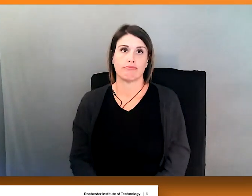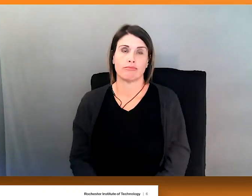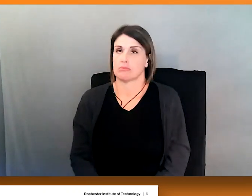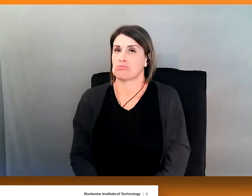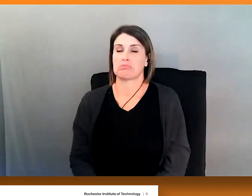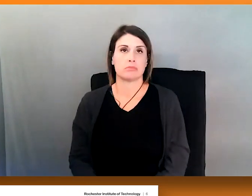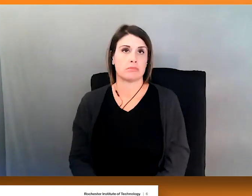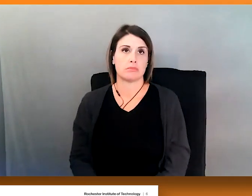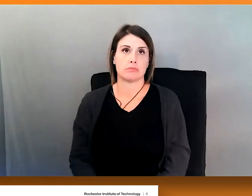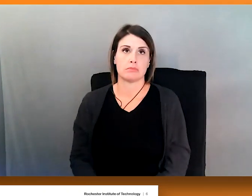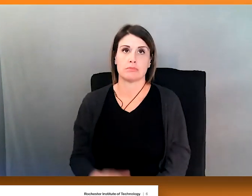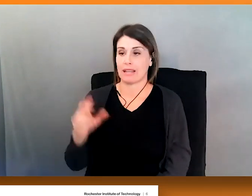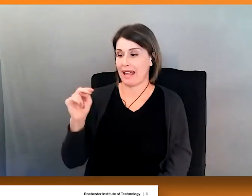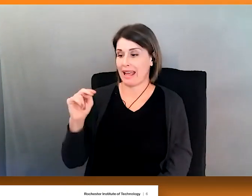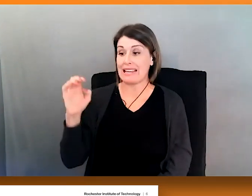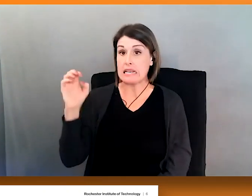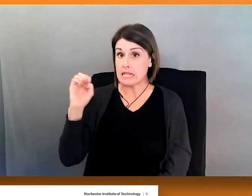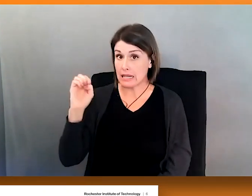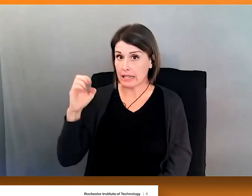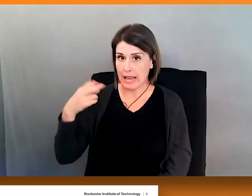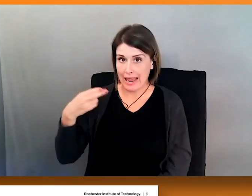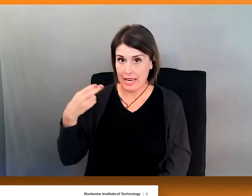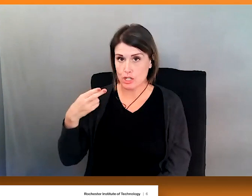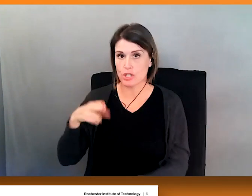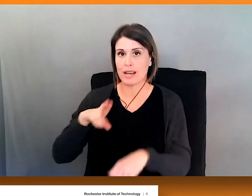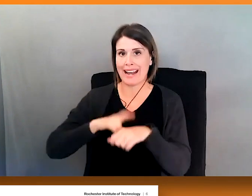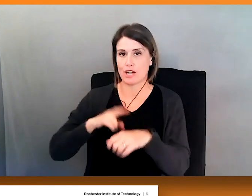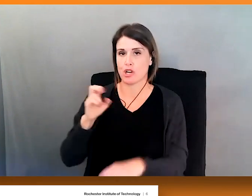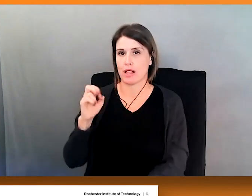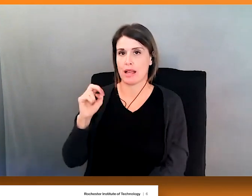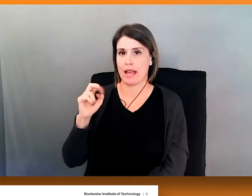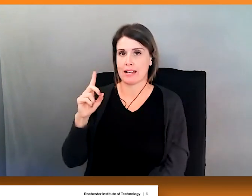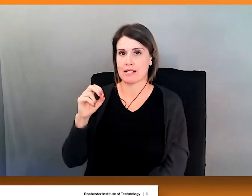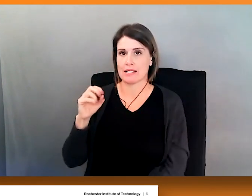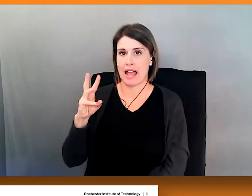NEH--National Endowment of Humanities--